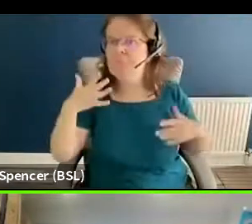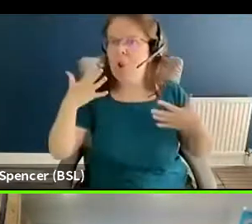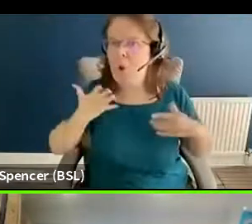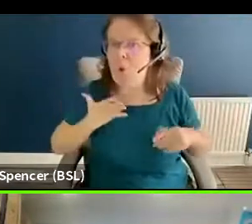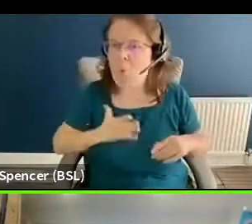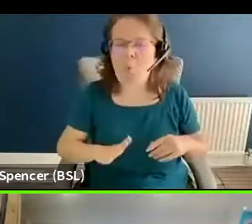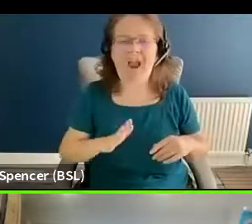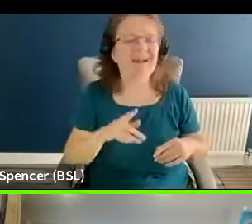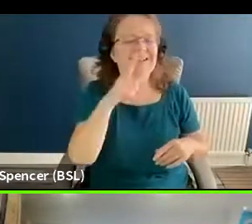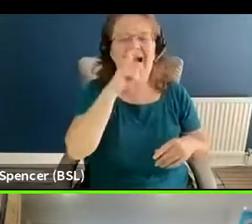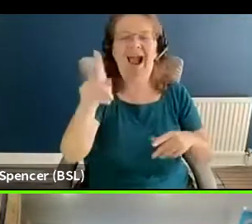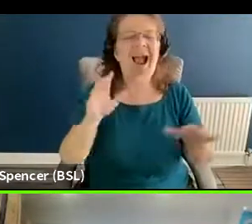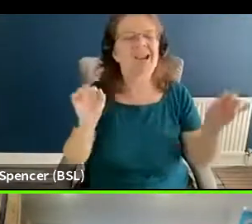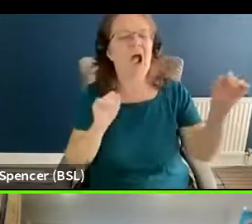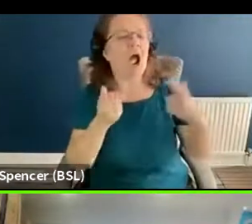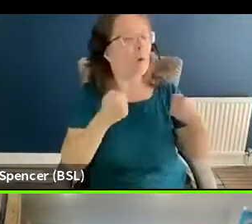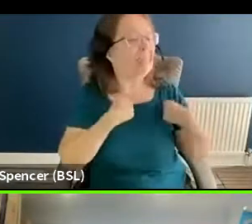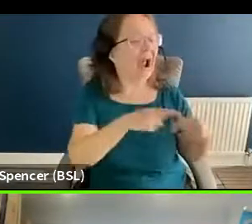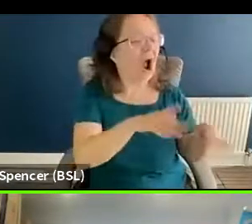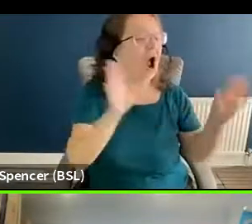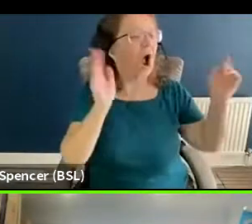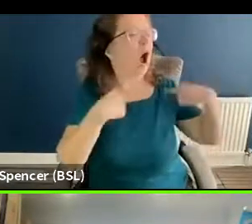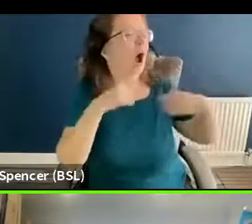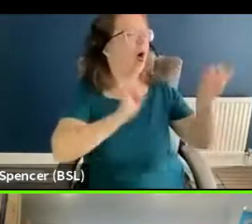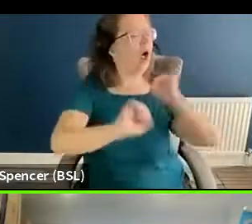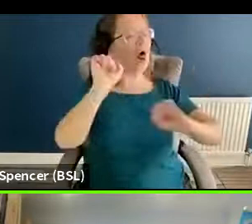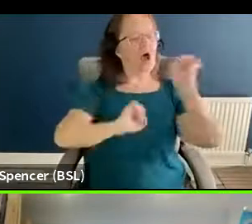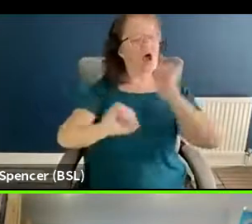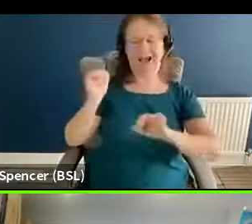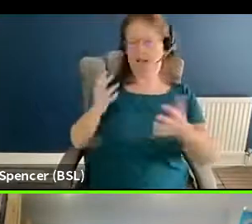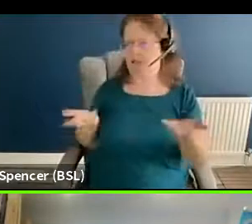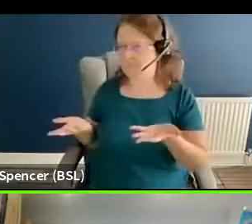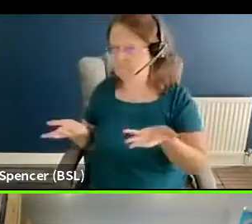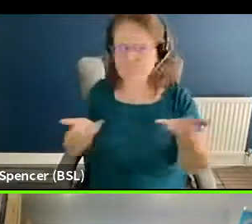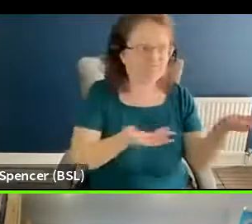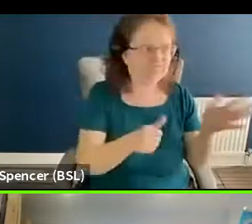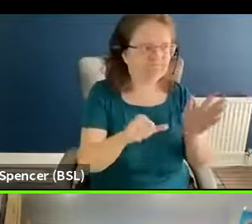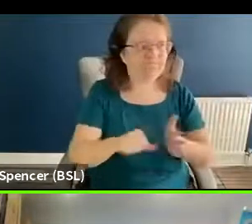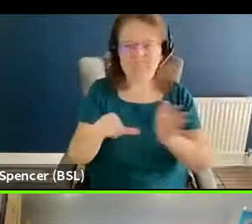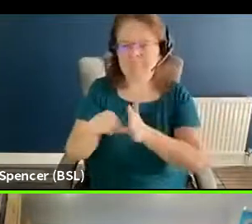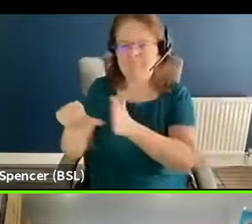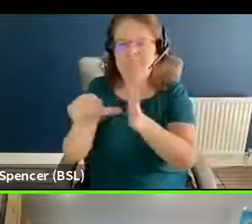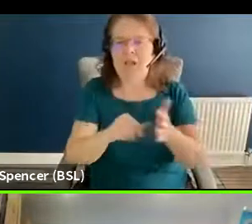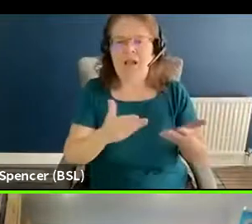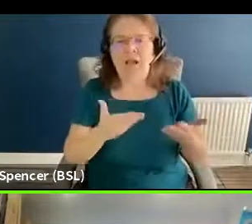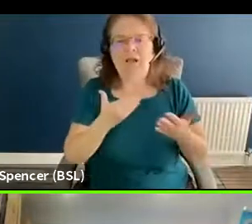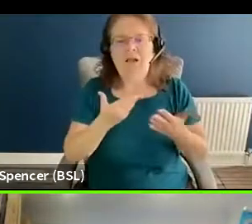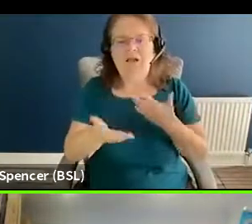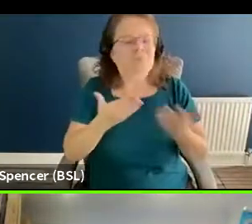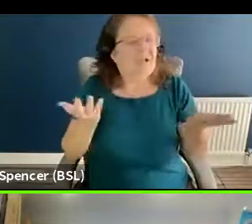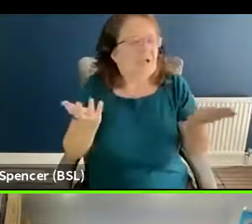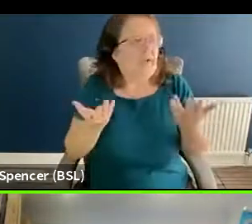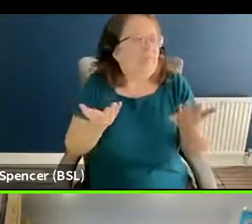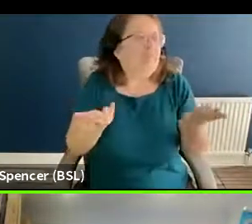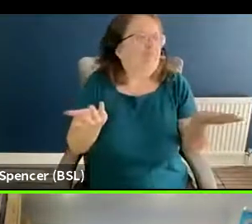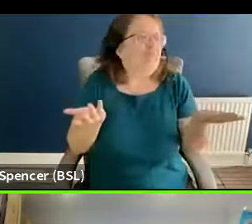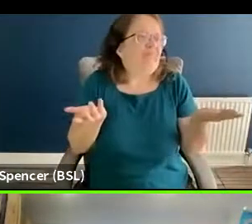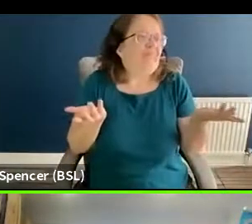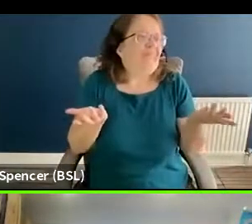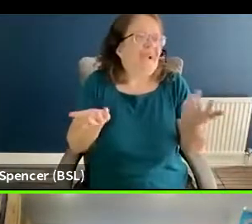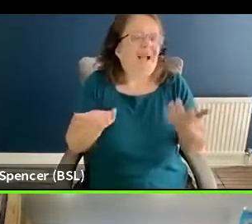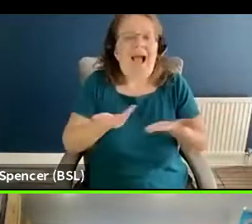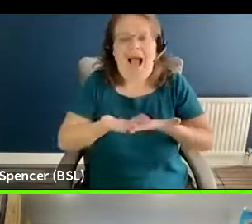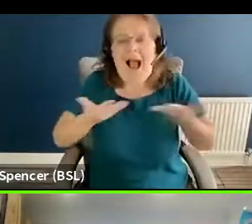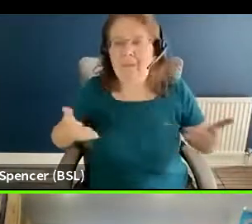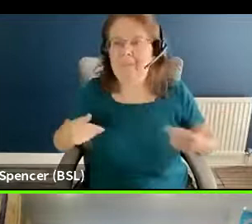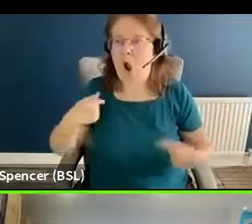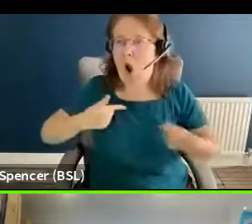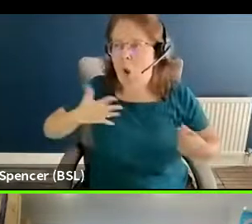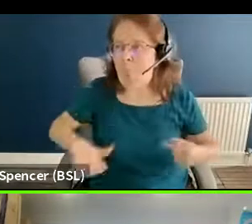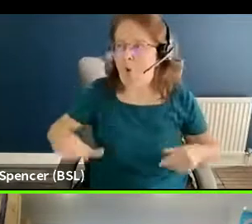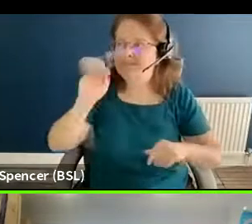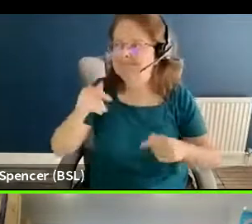out of their responsibilities. And it doesn't matter how much you want to get things done.